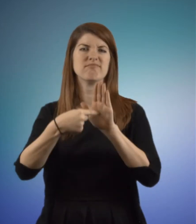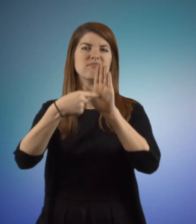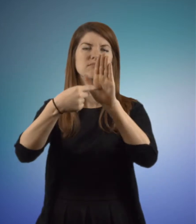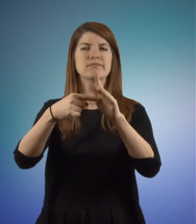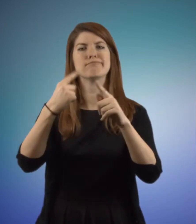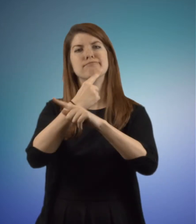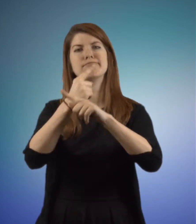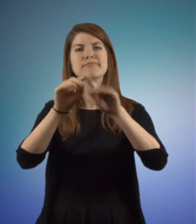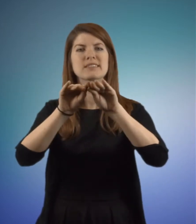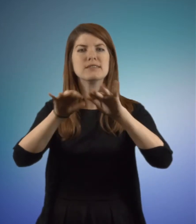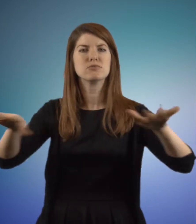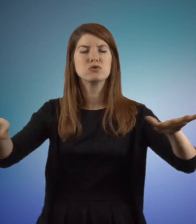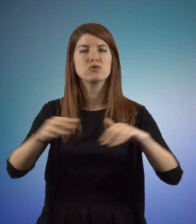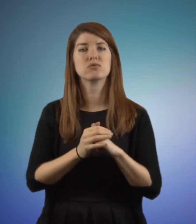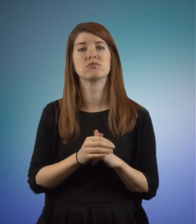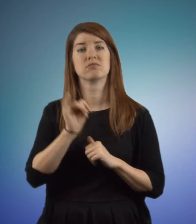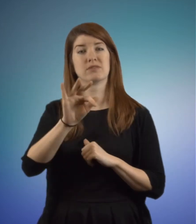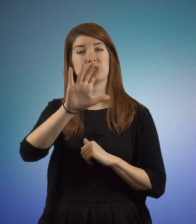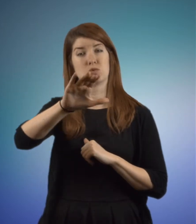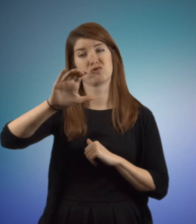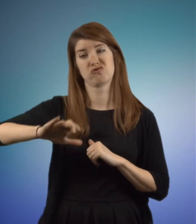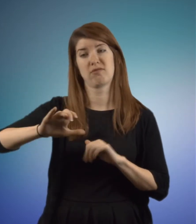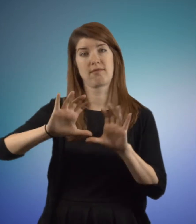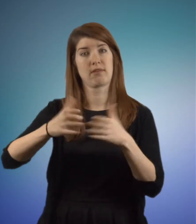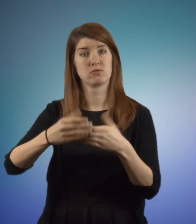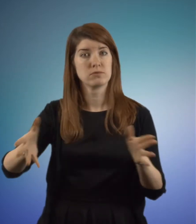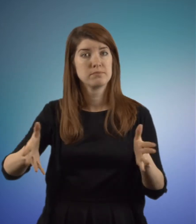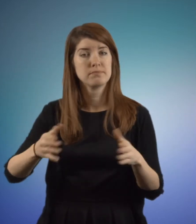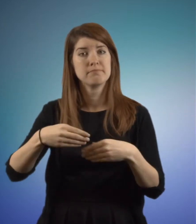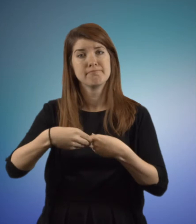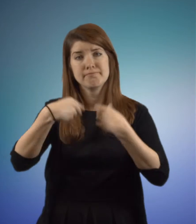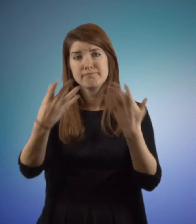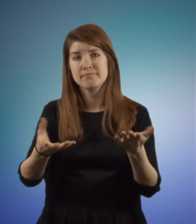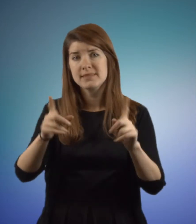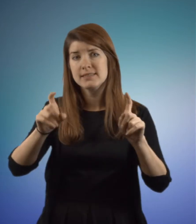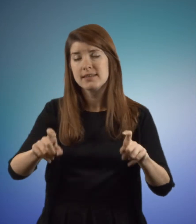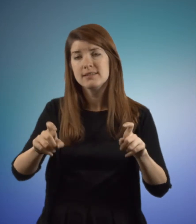So, if your child's classroom is giving a test, and your child's classroom has a mix